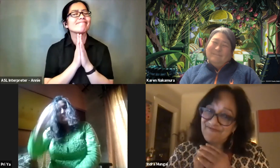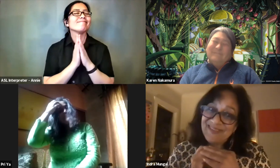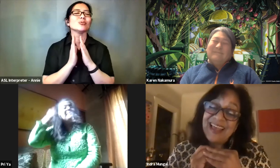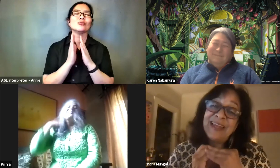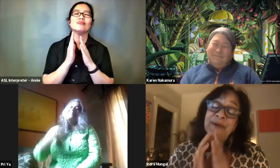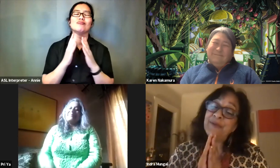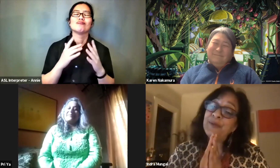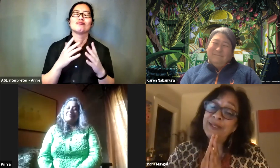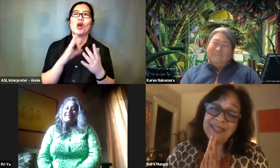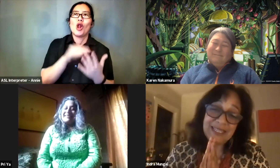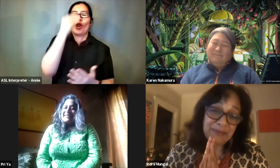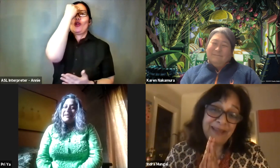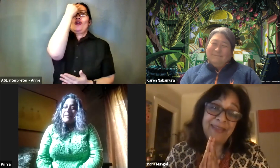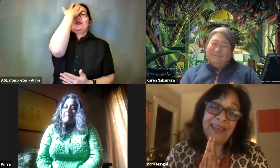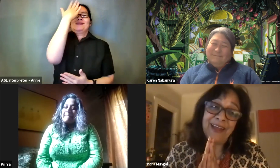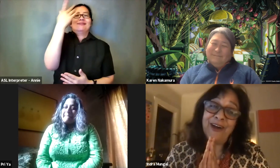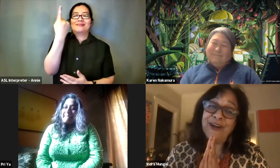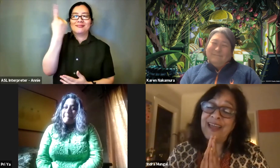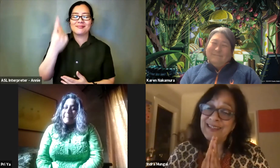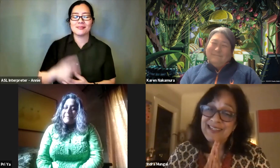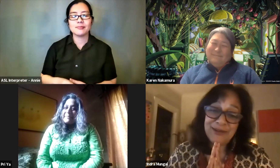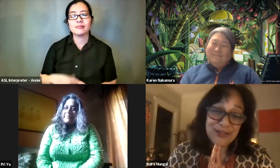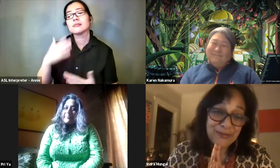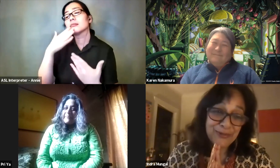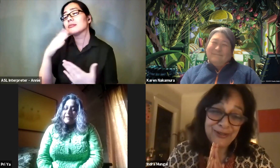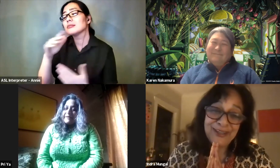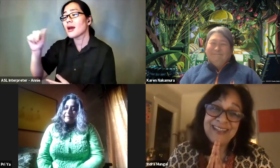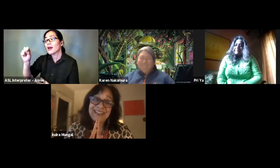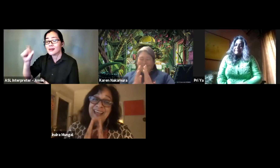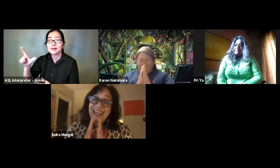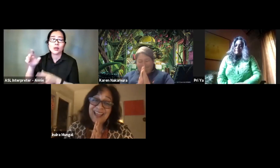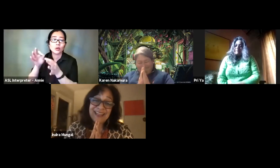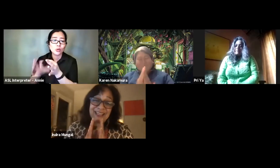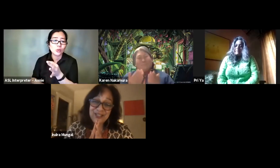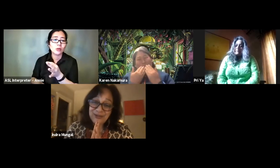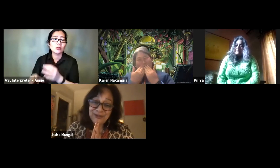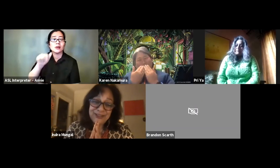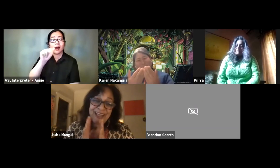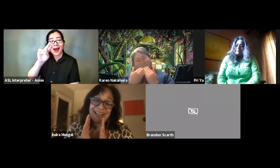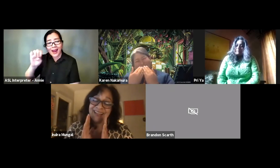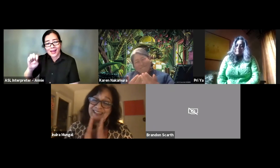Indra Mungal: And I want to really deeply thank our asl interpreters Annie Cheryl and